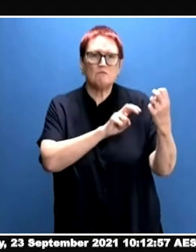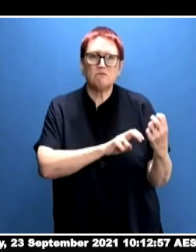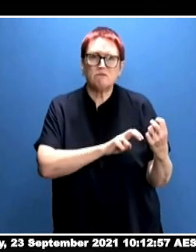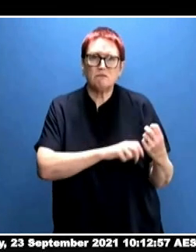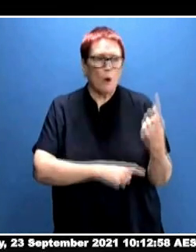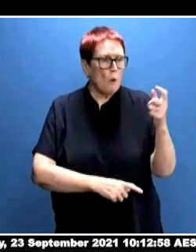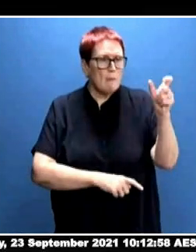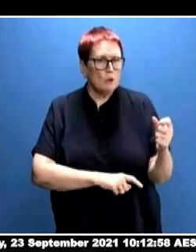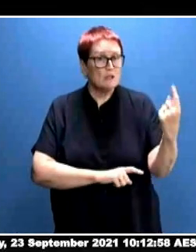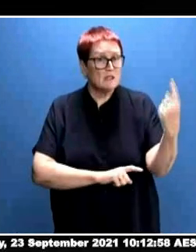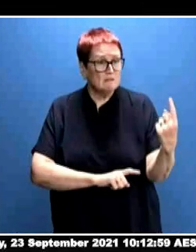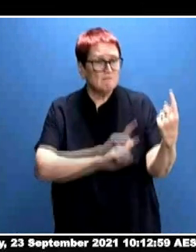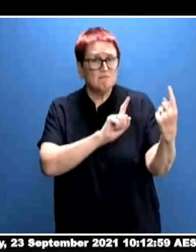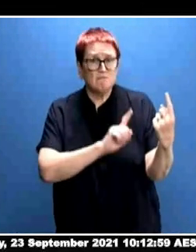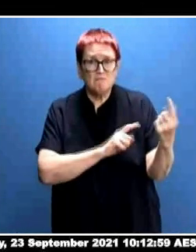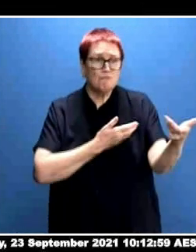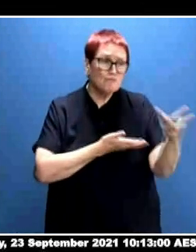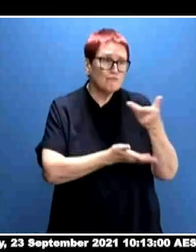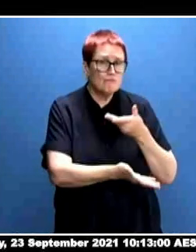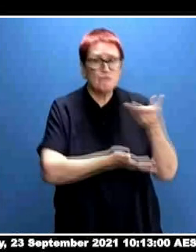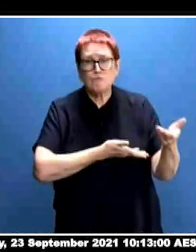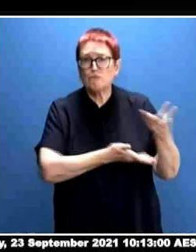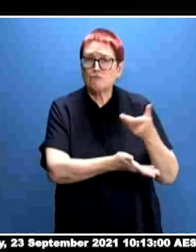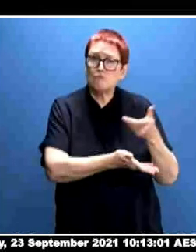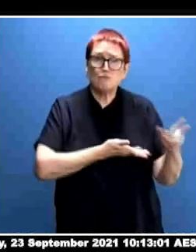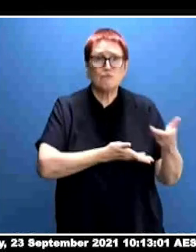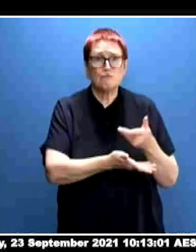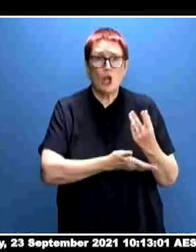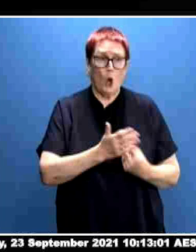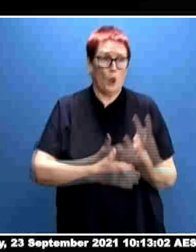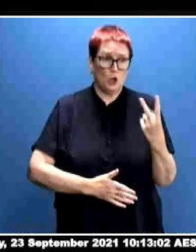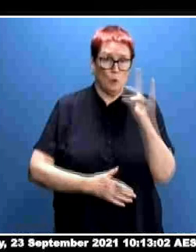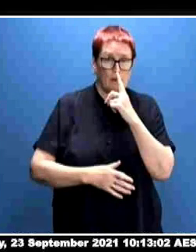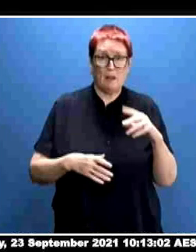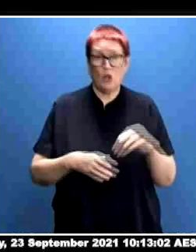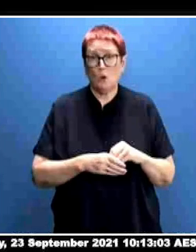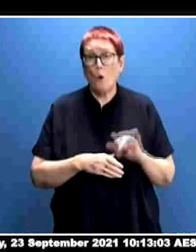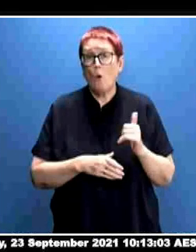conducting something that is between those two people or perhaps a group therapy.